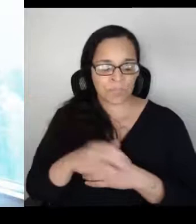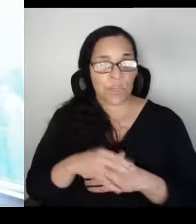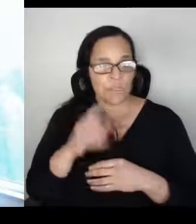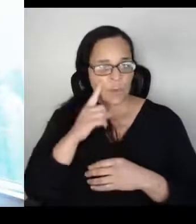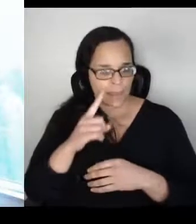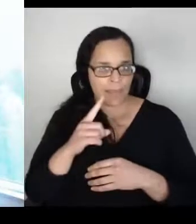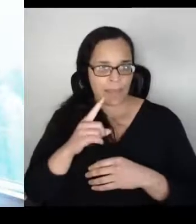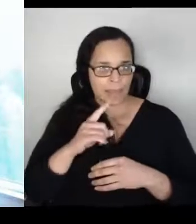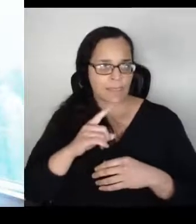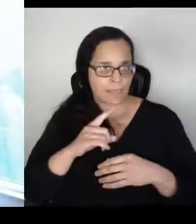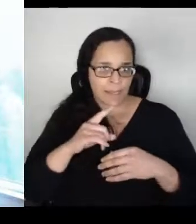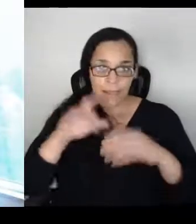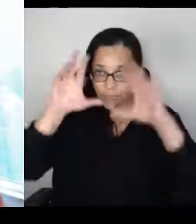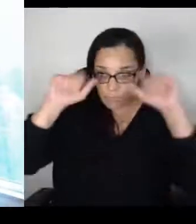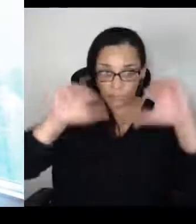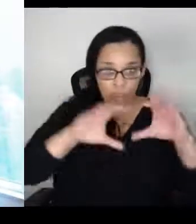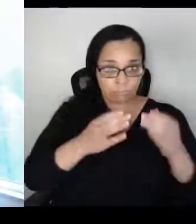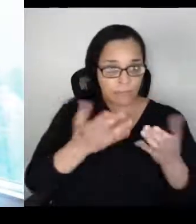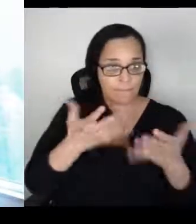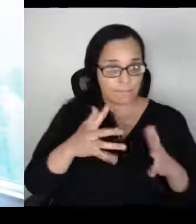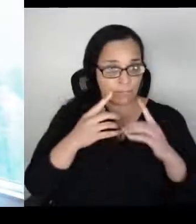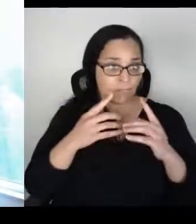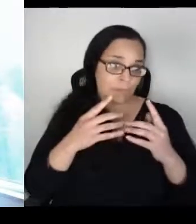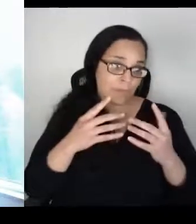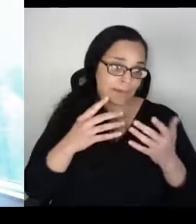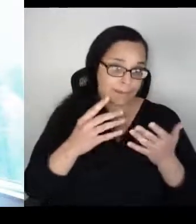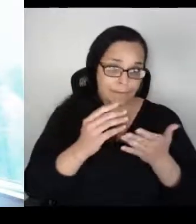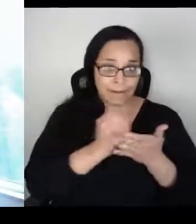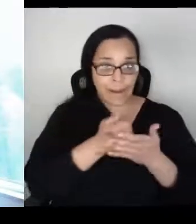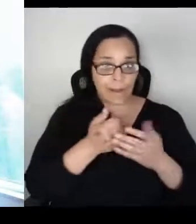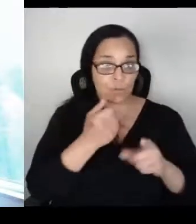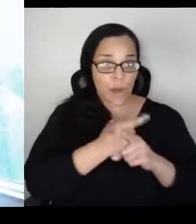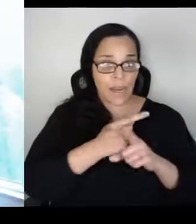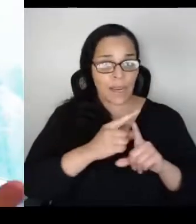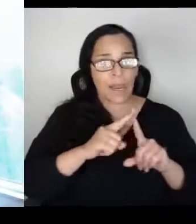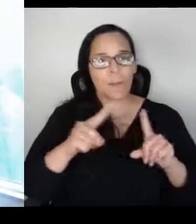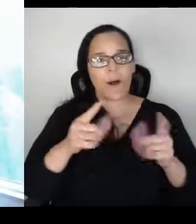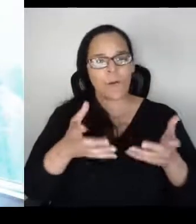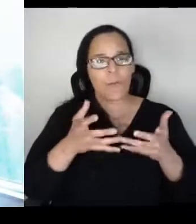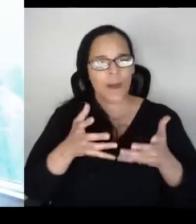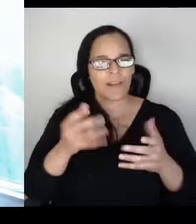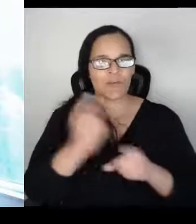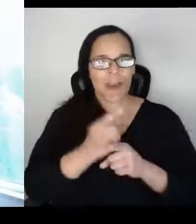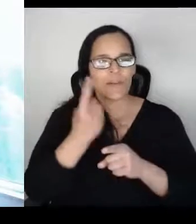we want them to get it right for all immigrants, regardless of the color of their skin